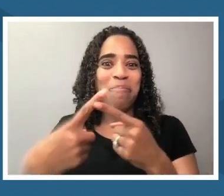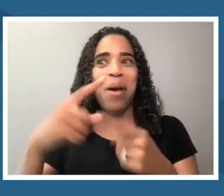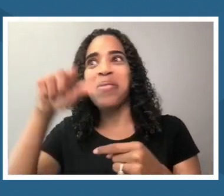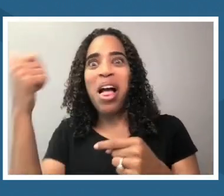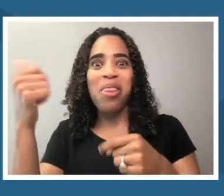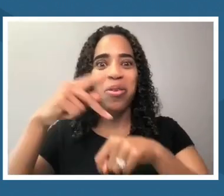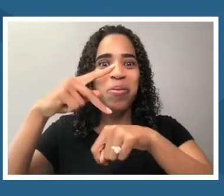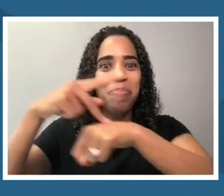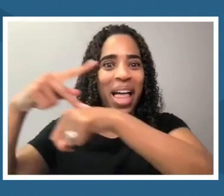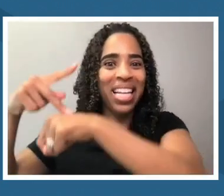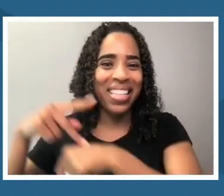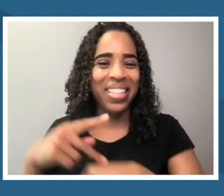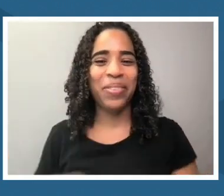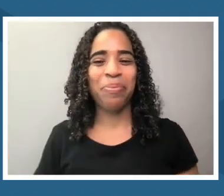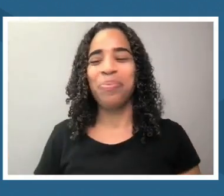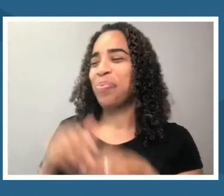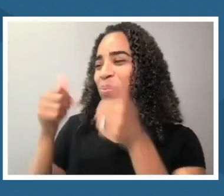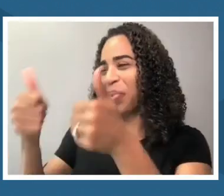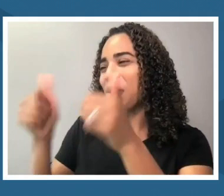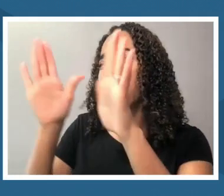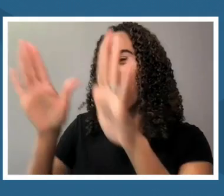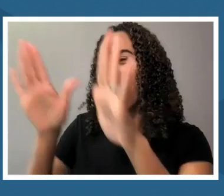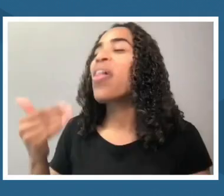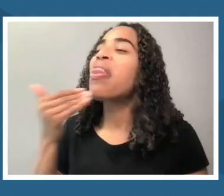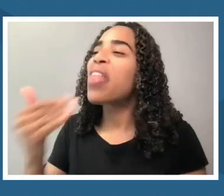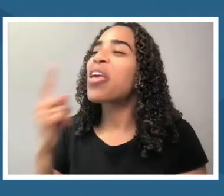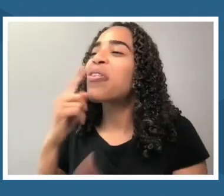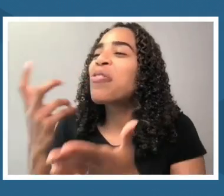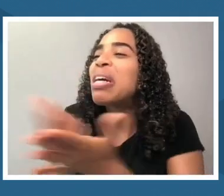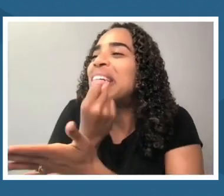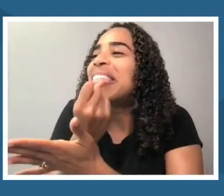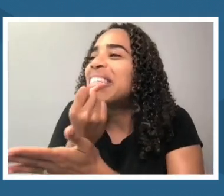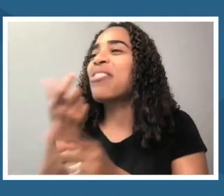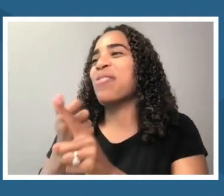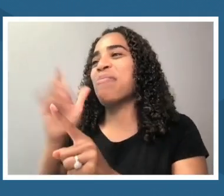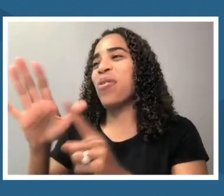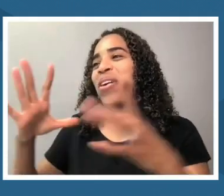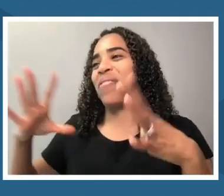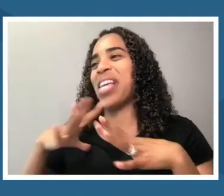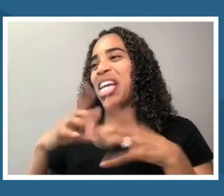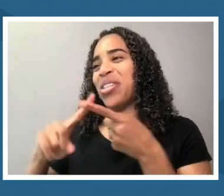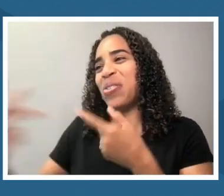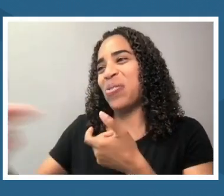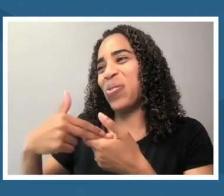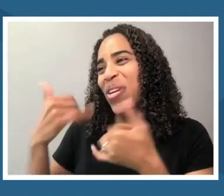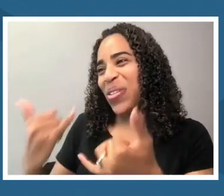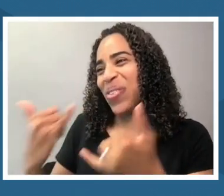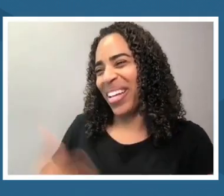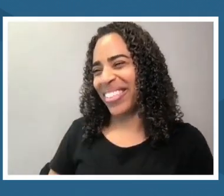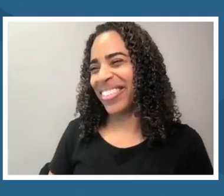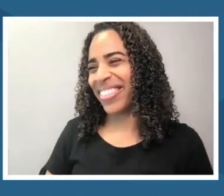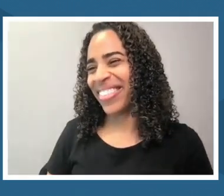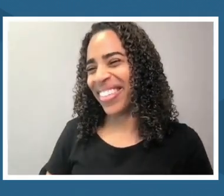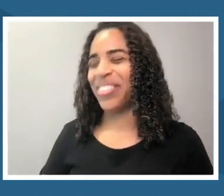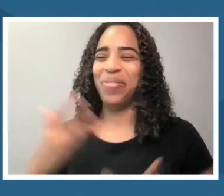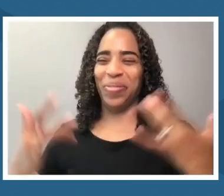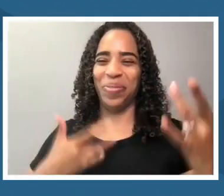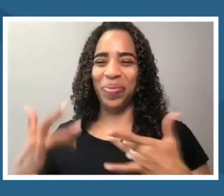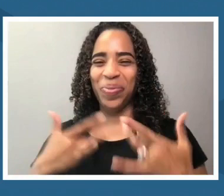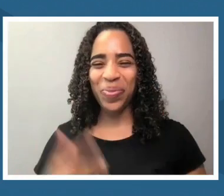wonderful and we really appreciate you taking a little break from your vacation to be here with us mercedes um we're